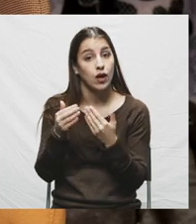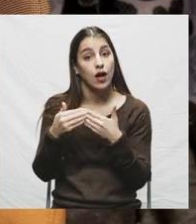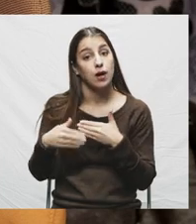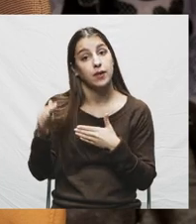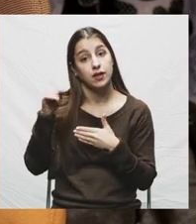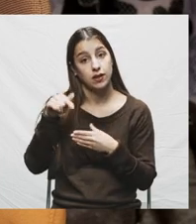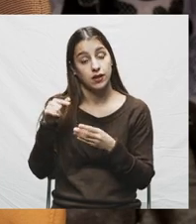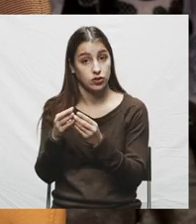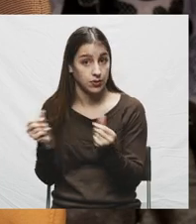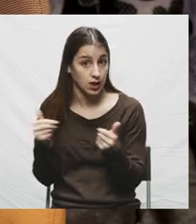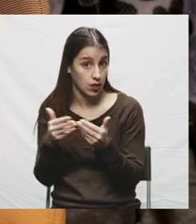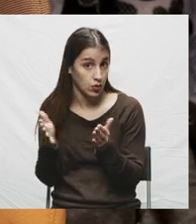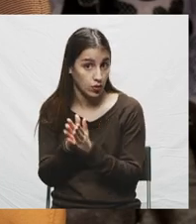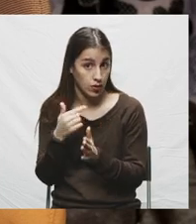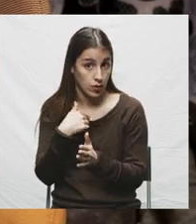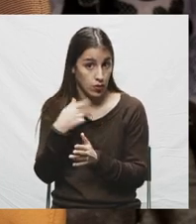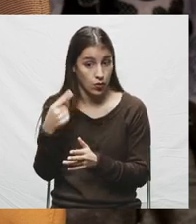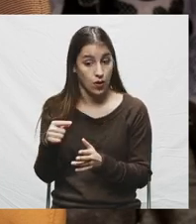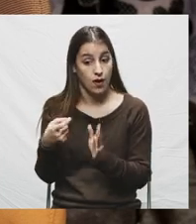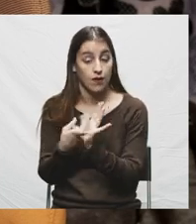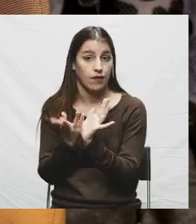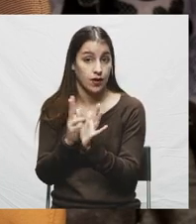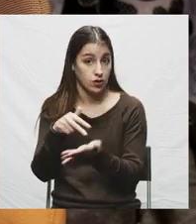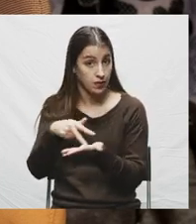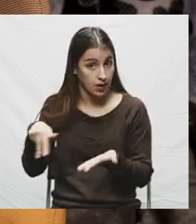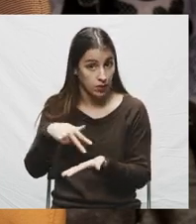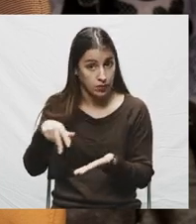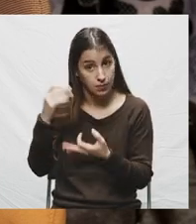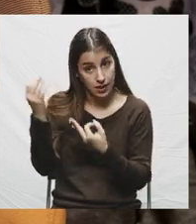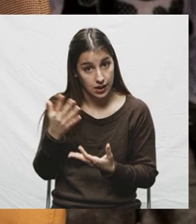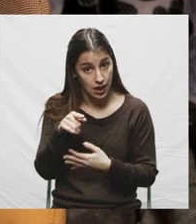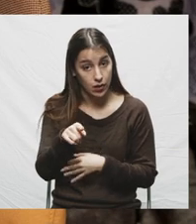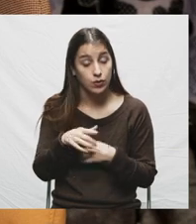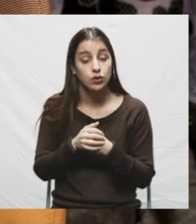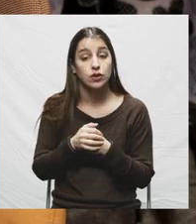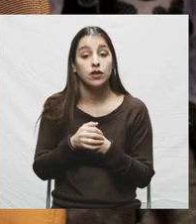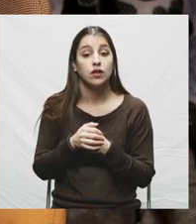departing from this material I collected from these several performances that were presented,